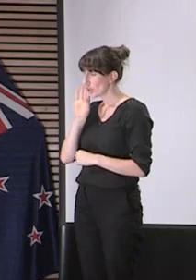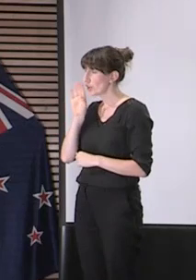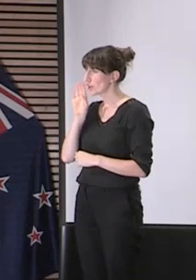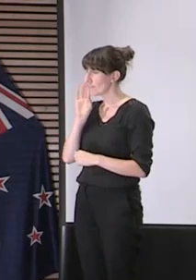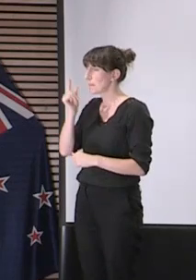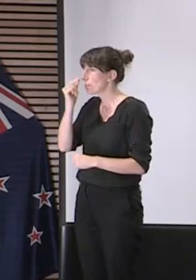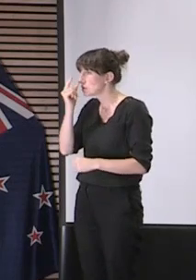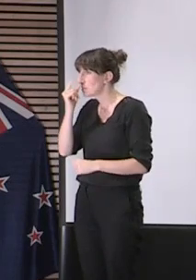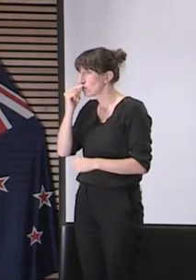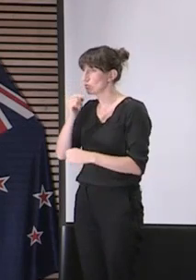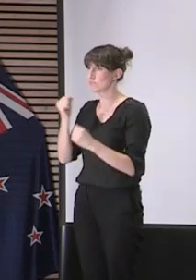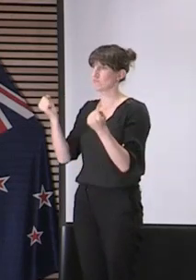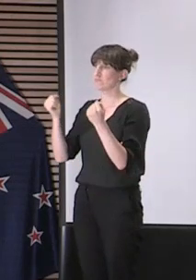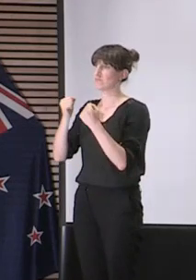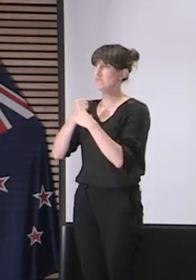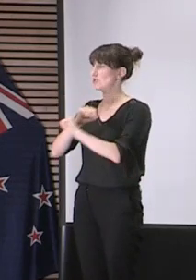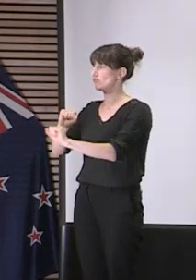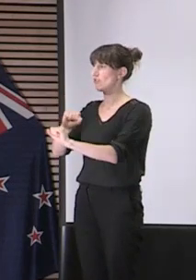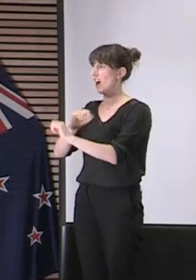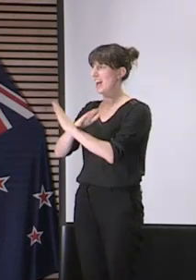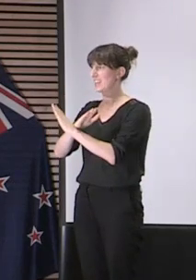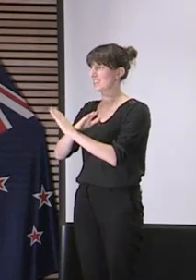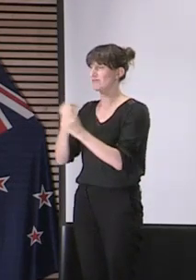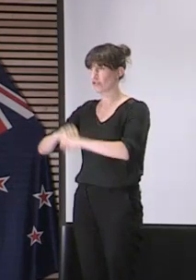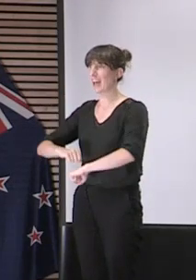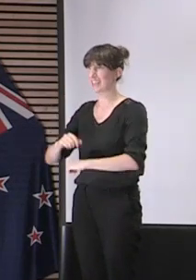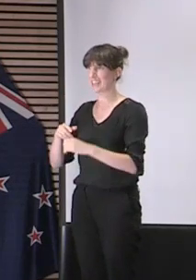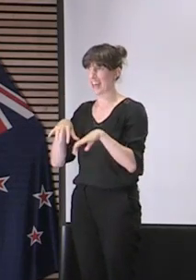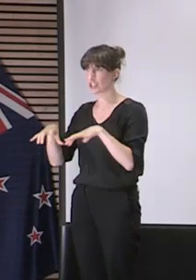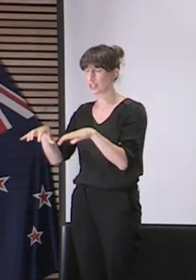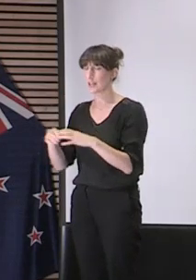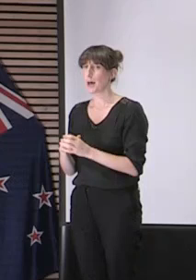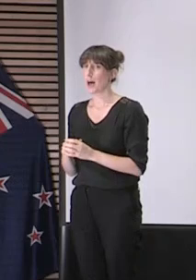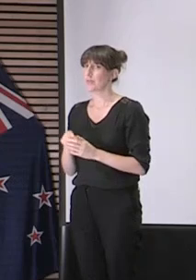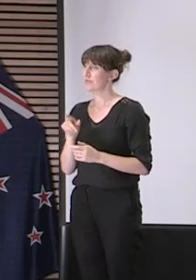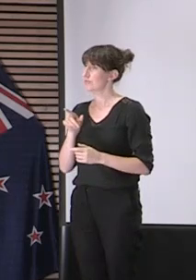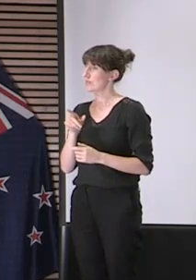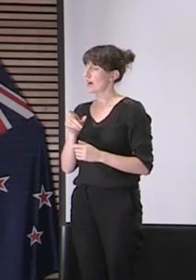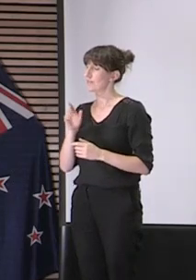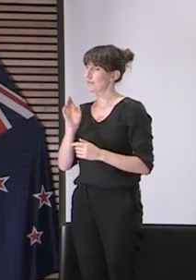PRIME MINISTER JACINDA No but I do know on the previous potential strike